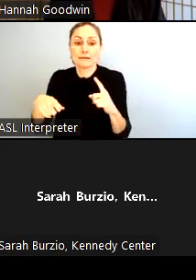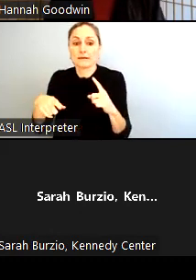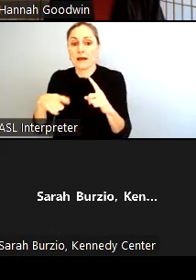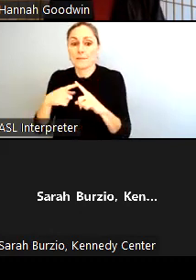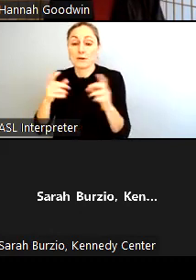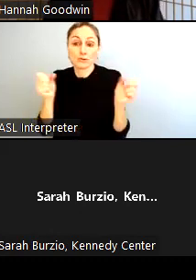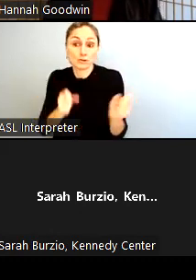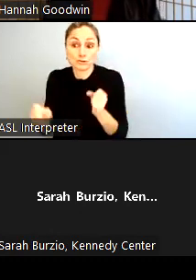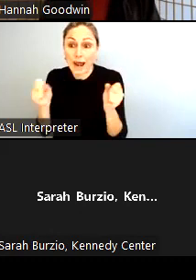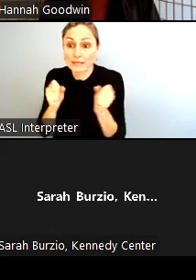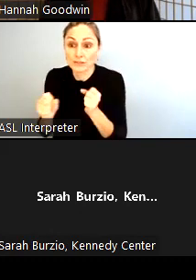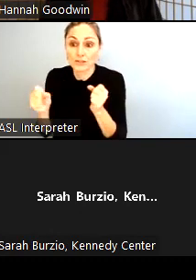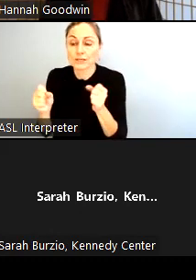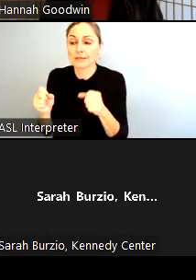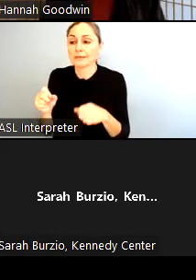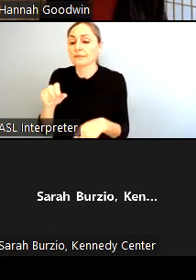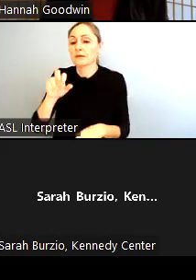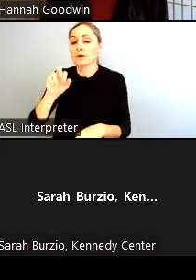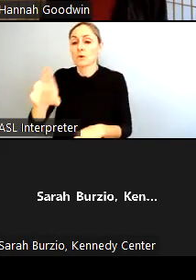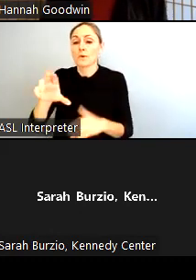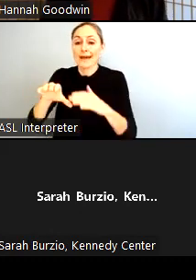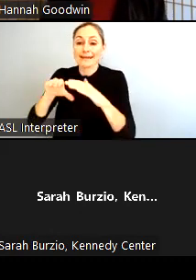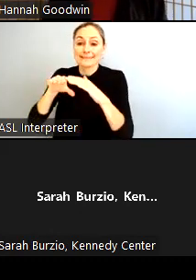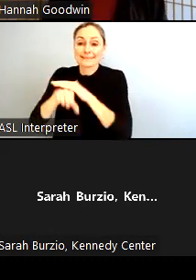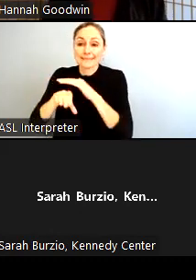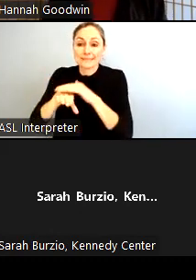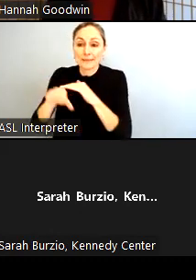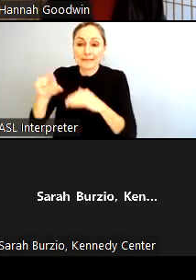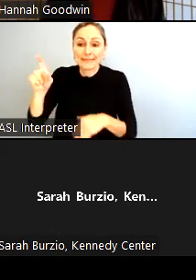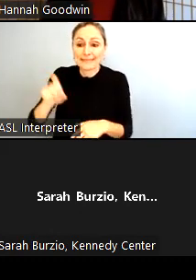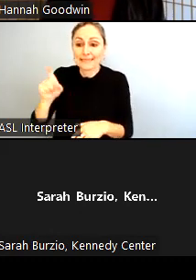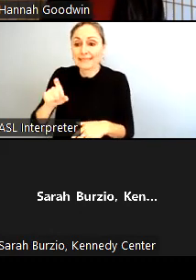or accessibility needs in a theater setting?